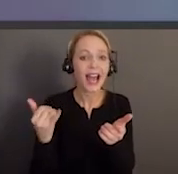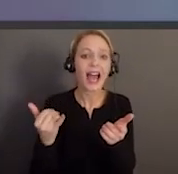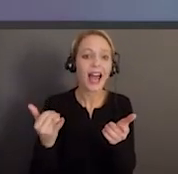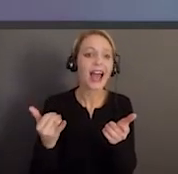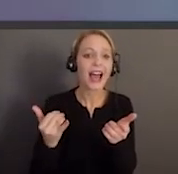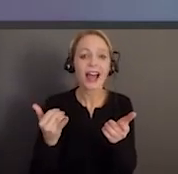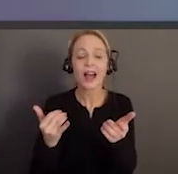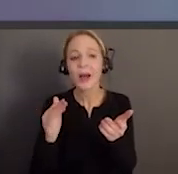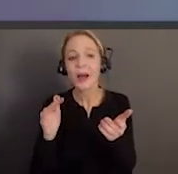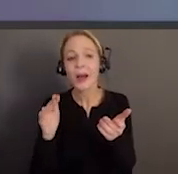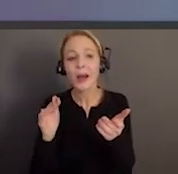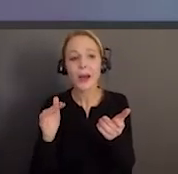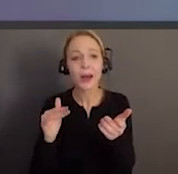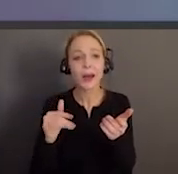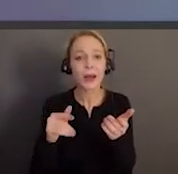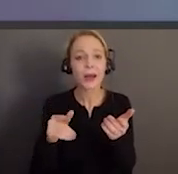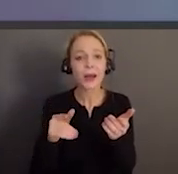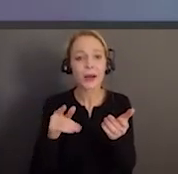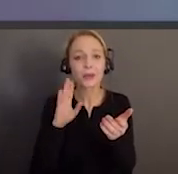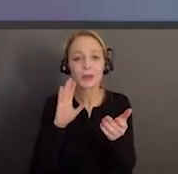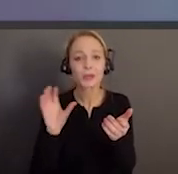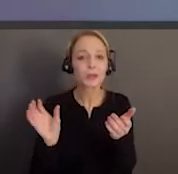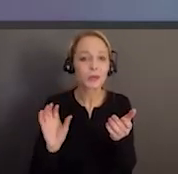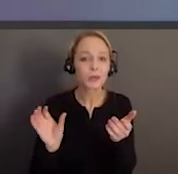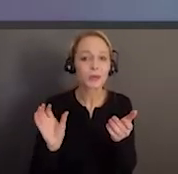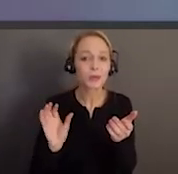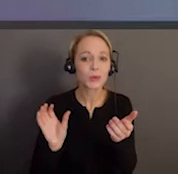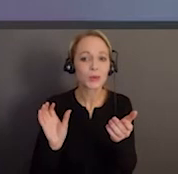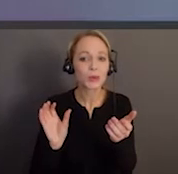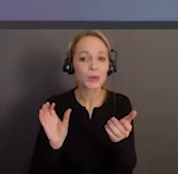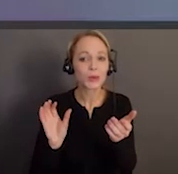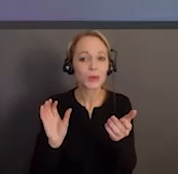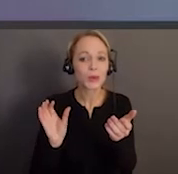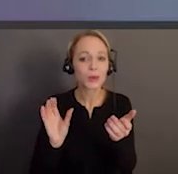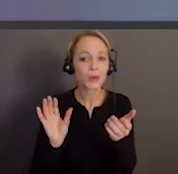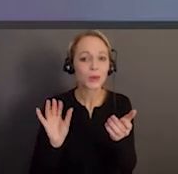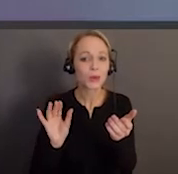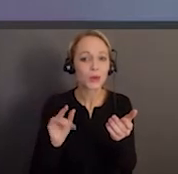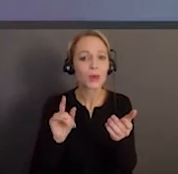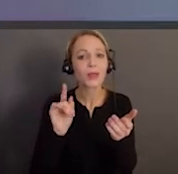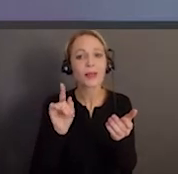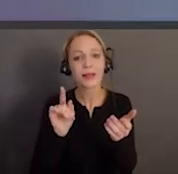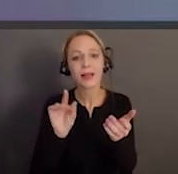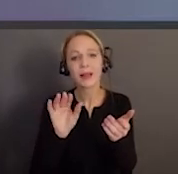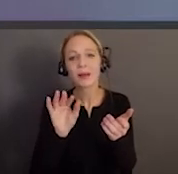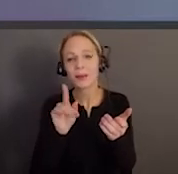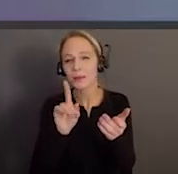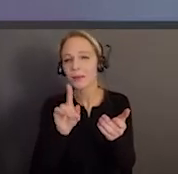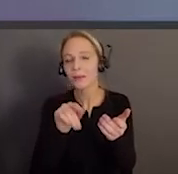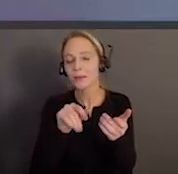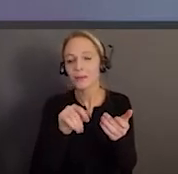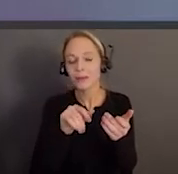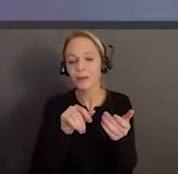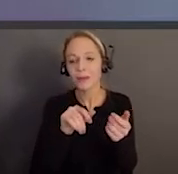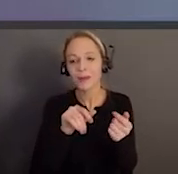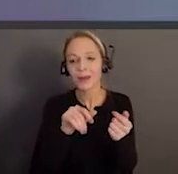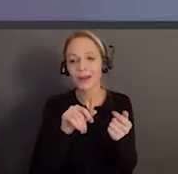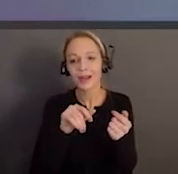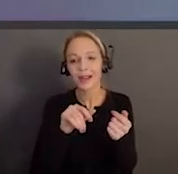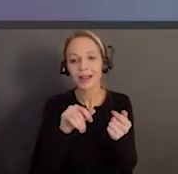AND WE'RE GOING TO -- DO THIS.